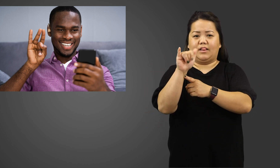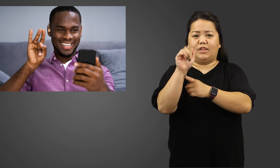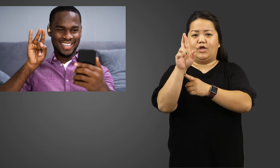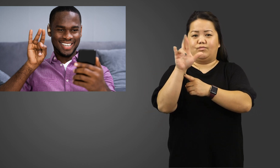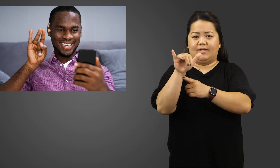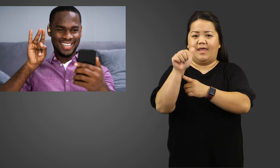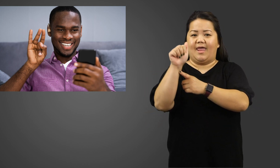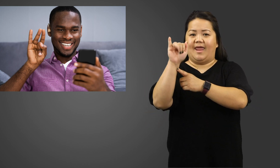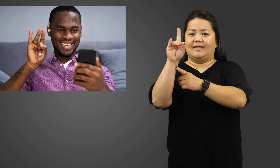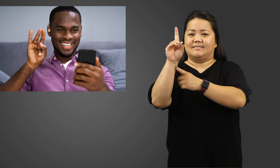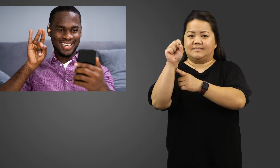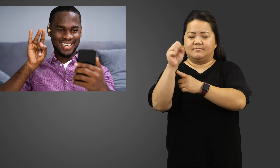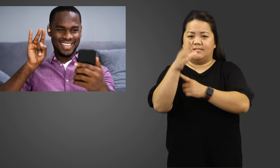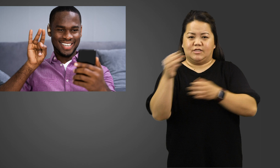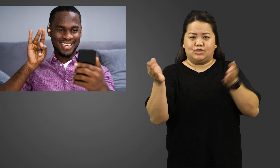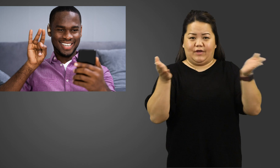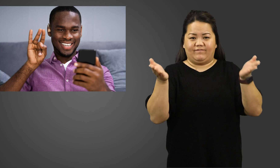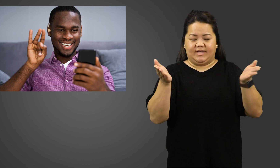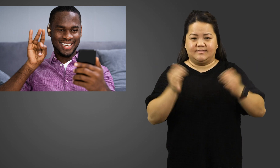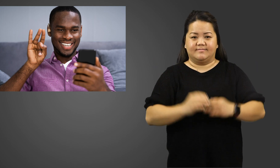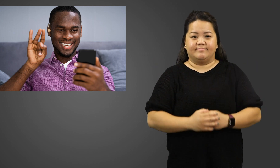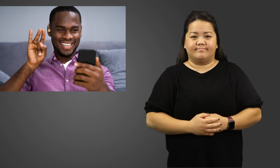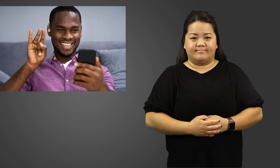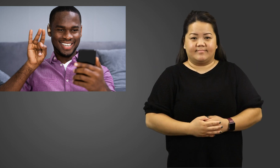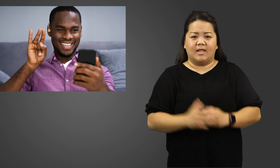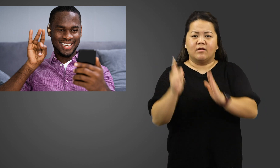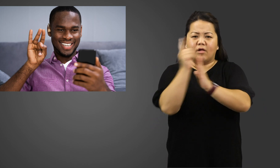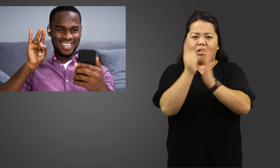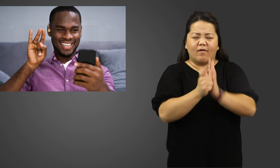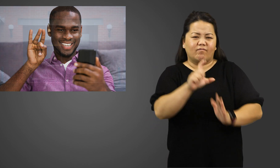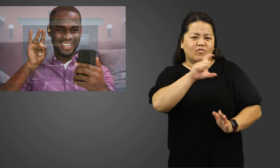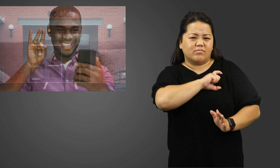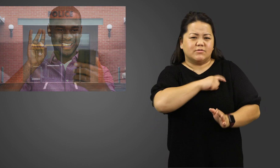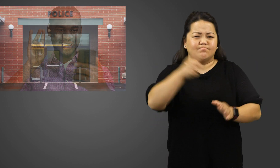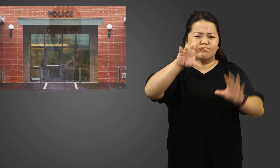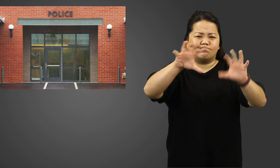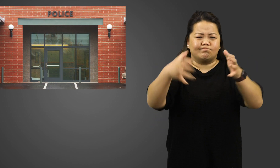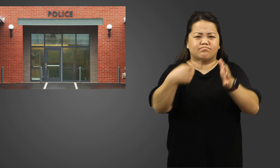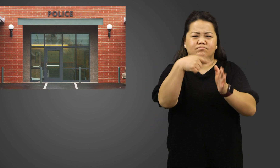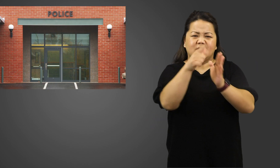These are also called auxiliary aids and services.